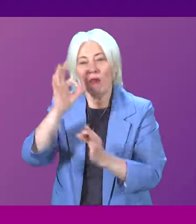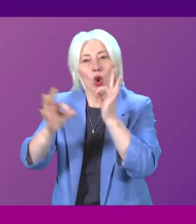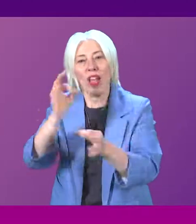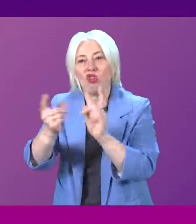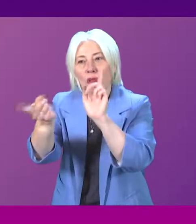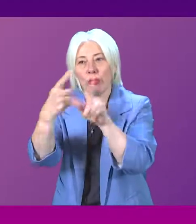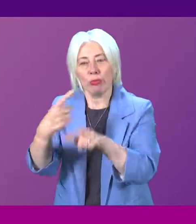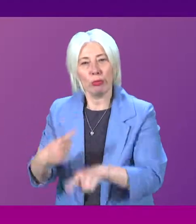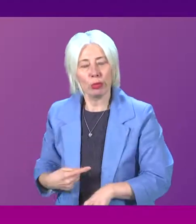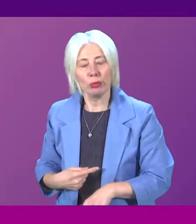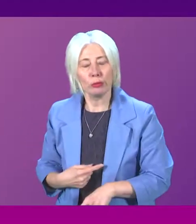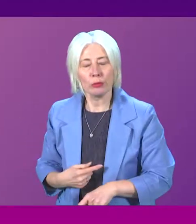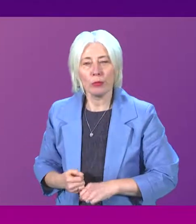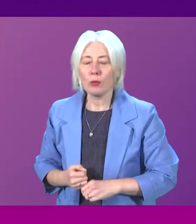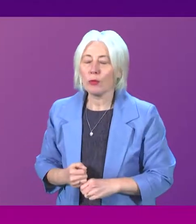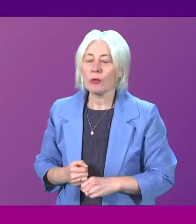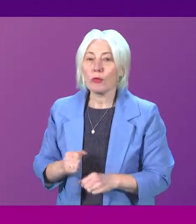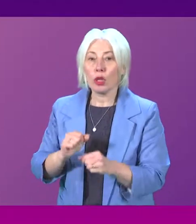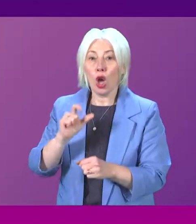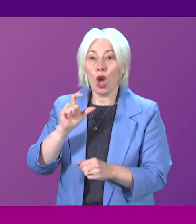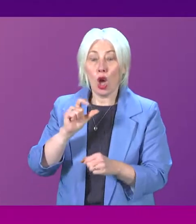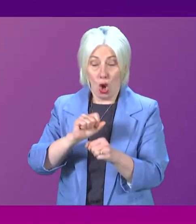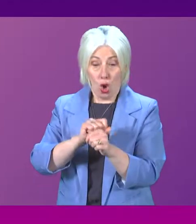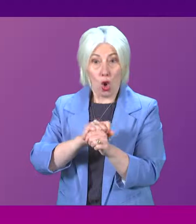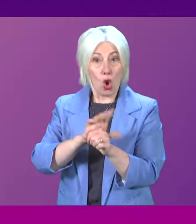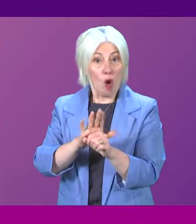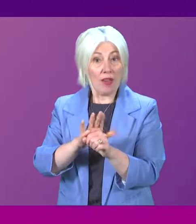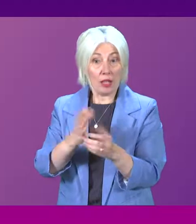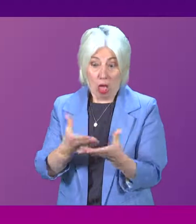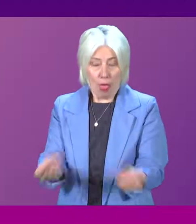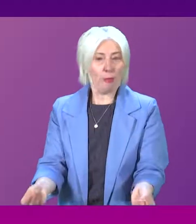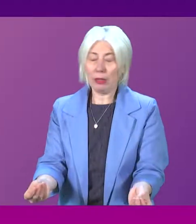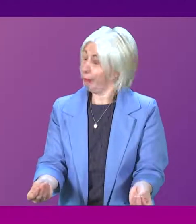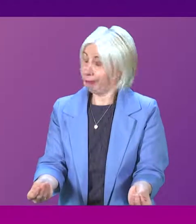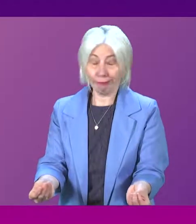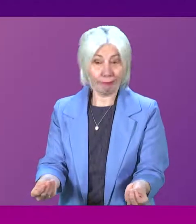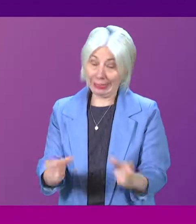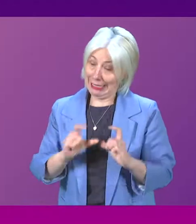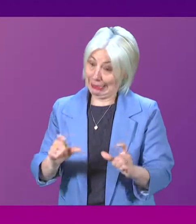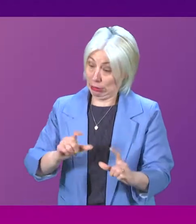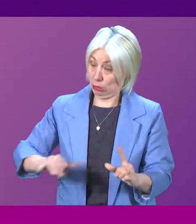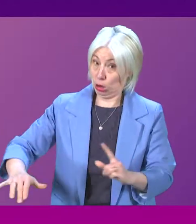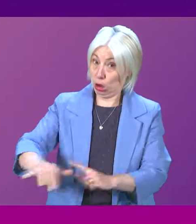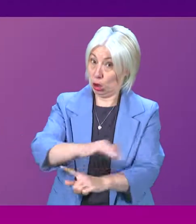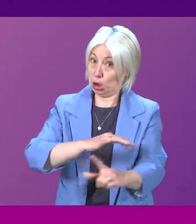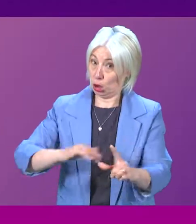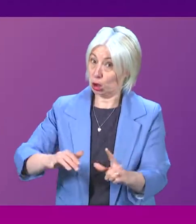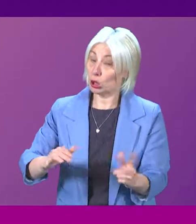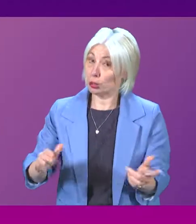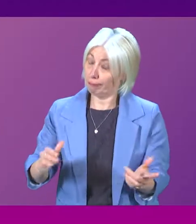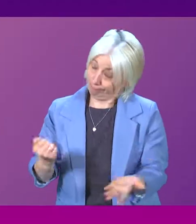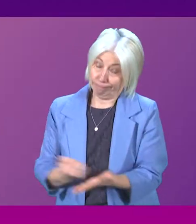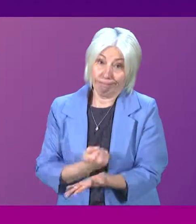Covid has not disappeared from our lives—unfortunately, it is still part of the fabric of our society.